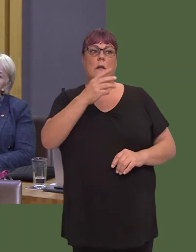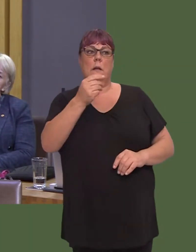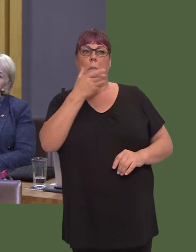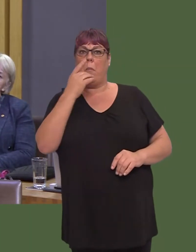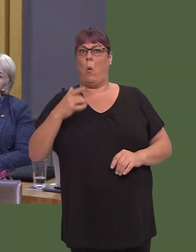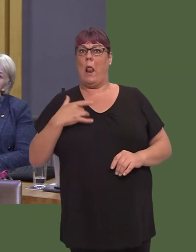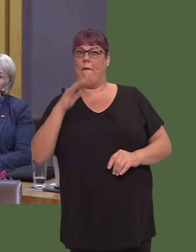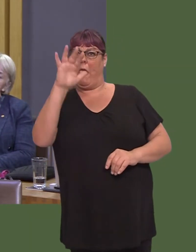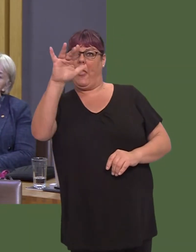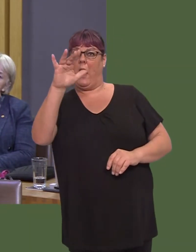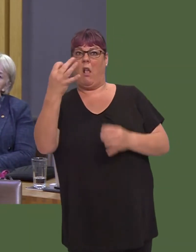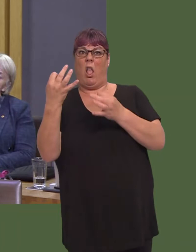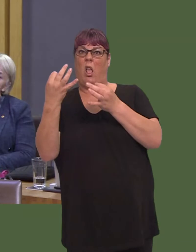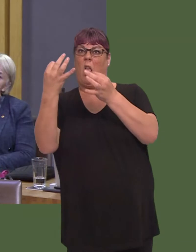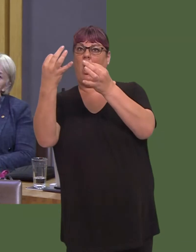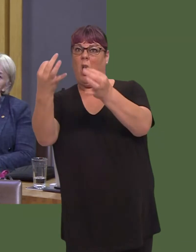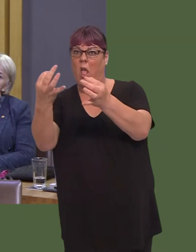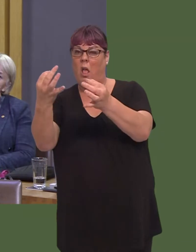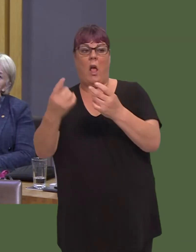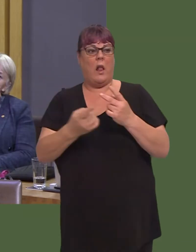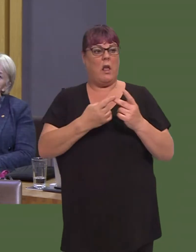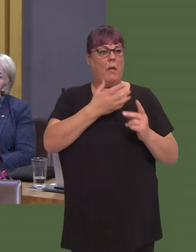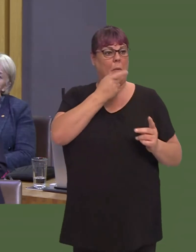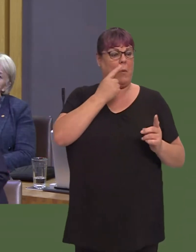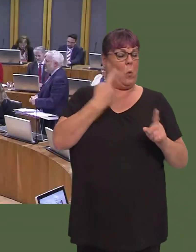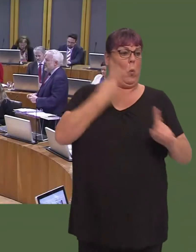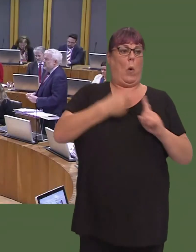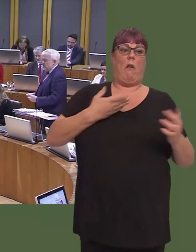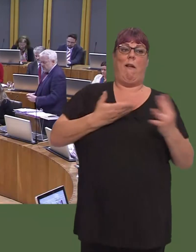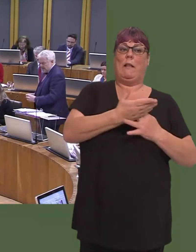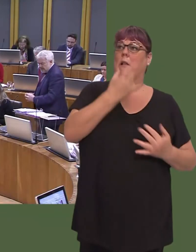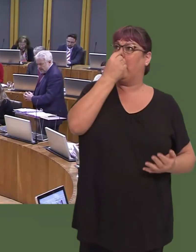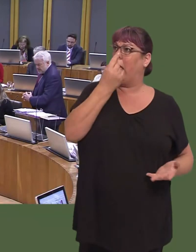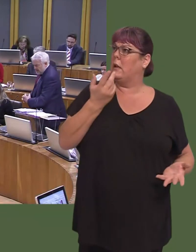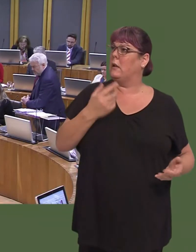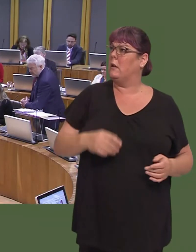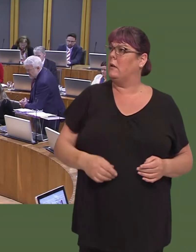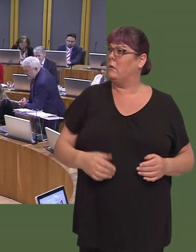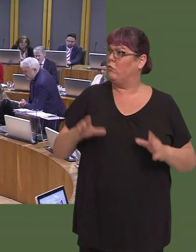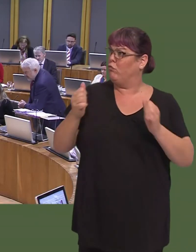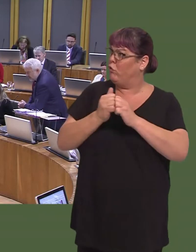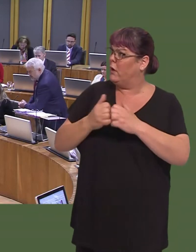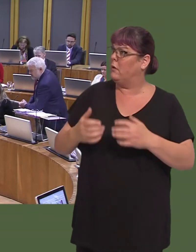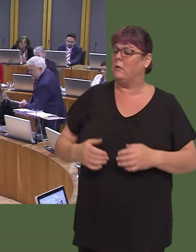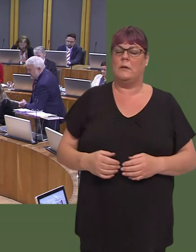that the issue could be given a proper airing and the people could decide. If, however,